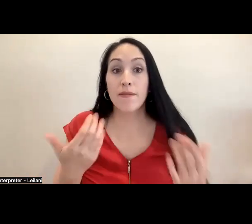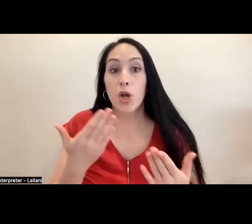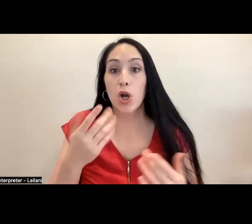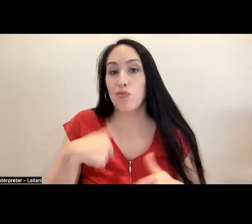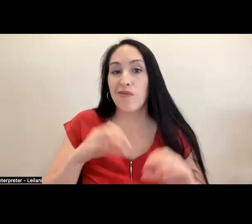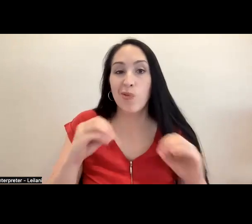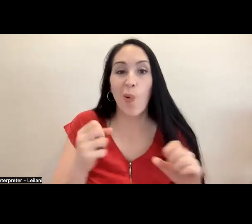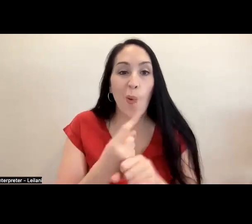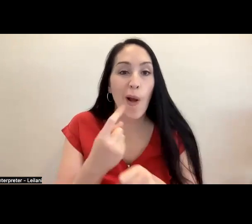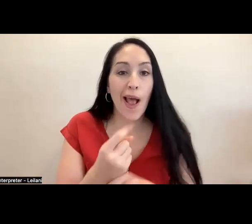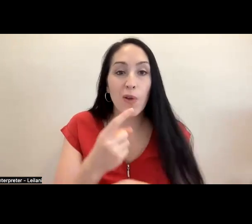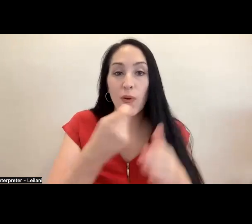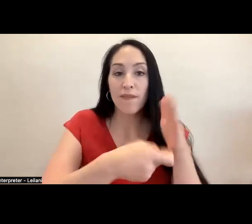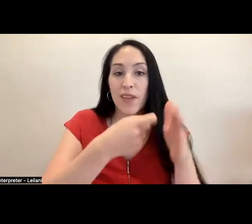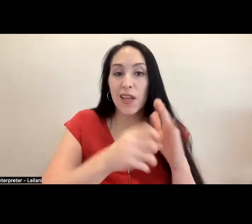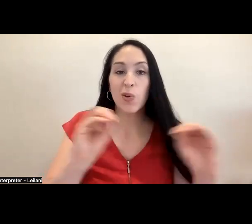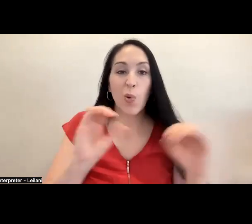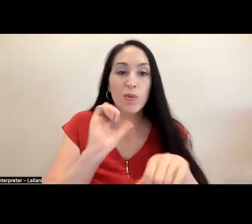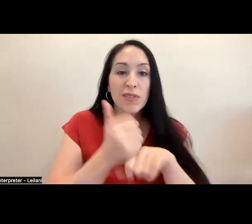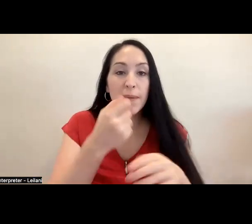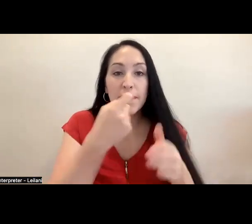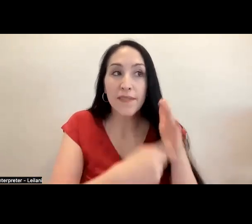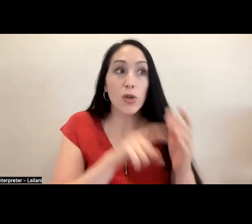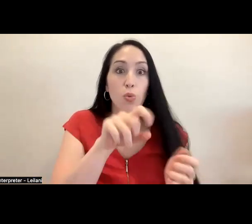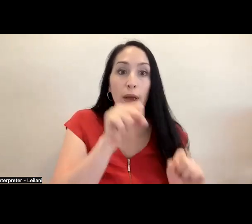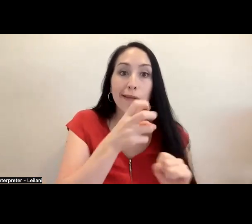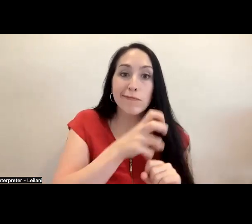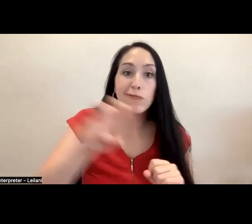11:51:17 You can roll out of our program, and there's no fees, and we don't even charge